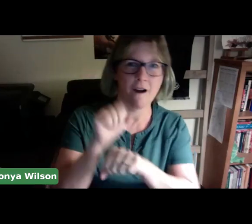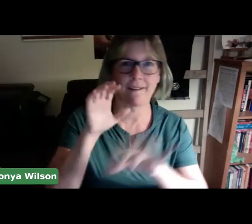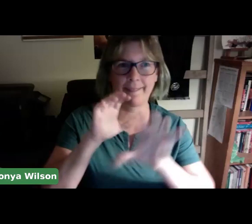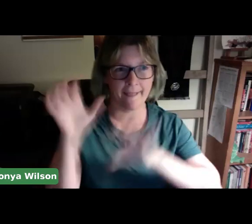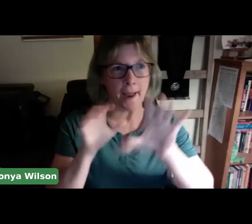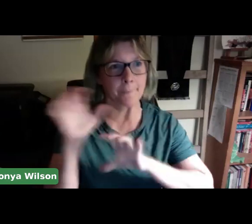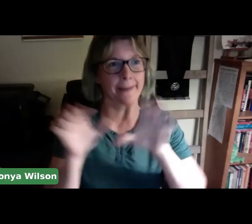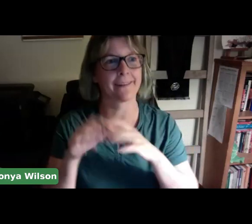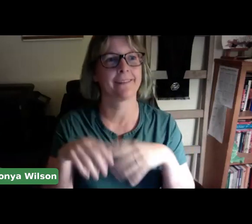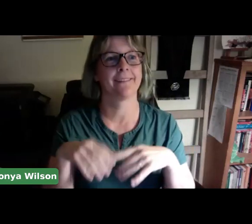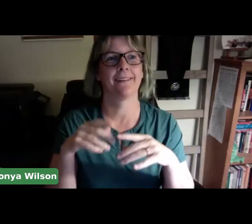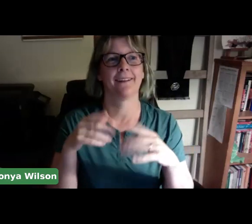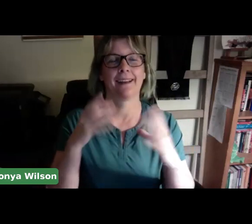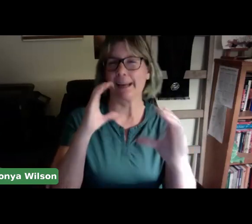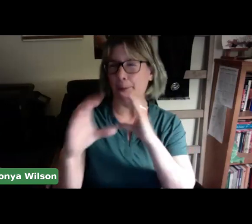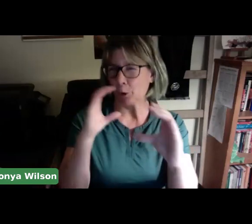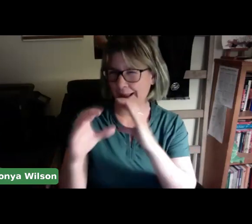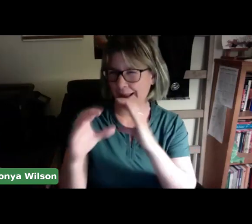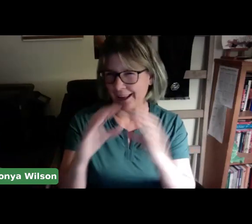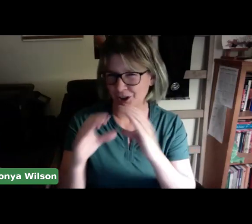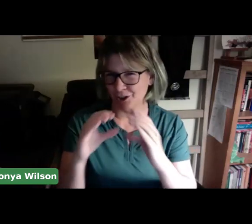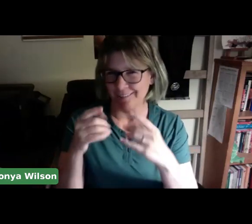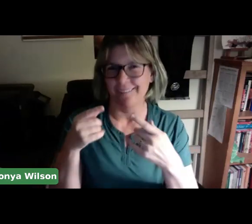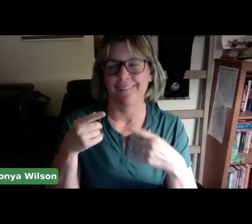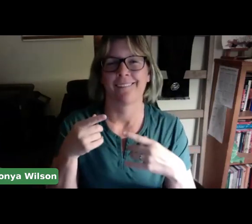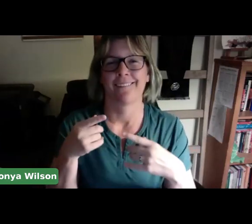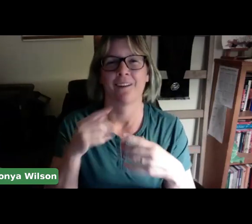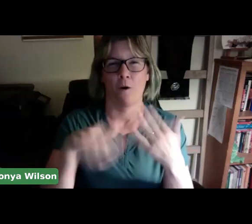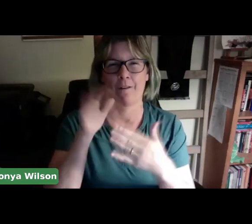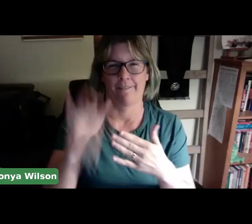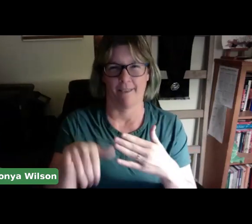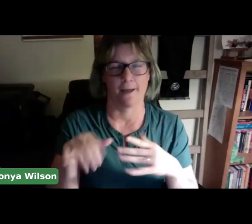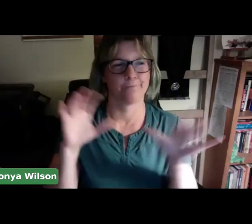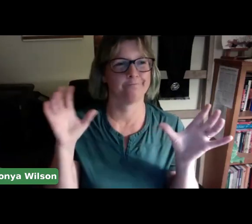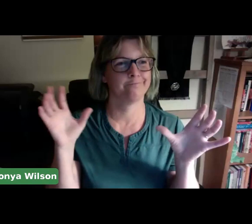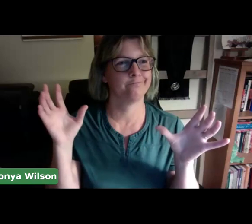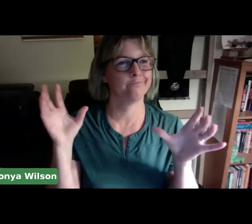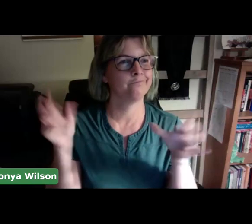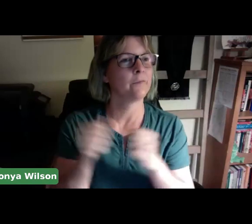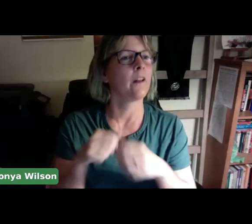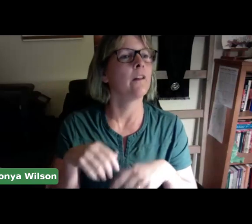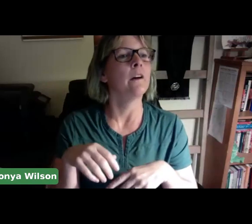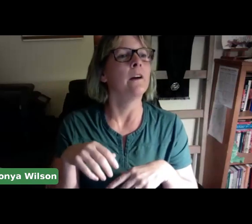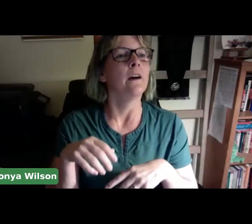How deaf people can appreciate and enjoy rock climbing what communication looks like when we're out there.